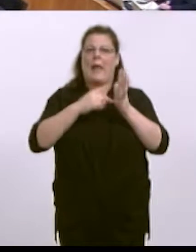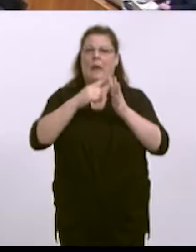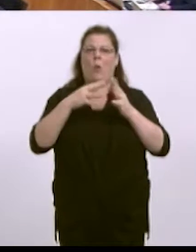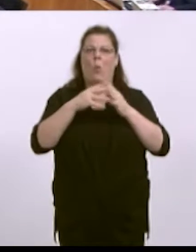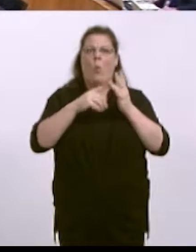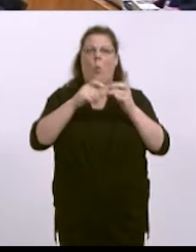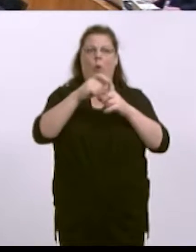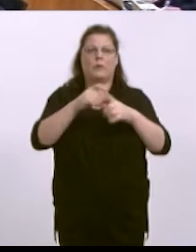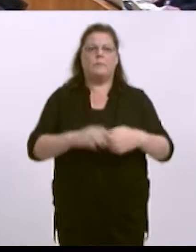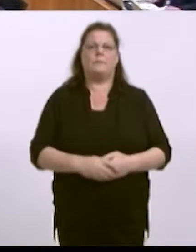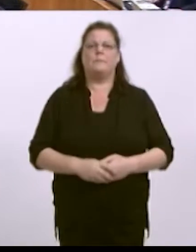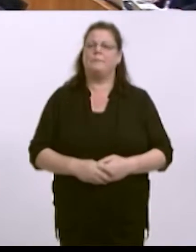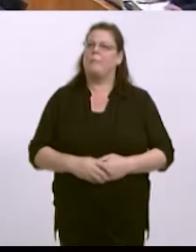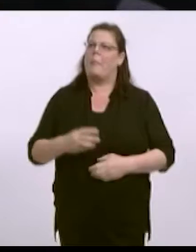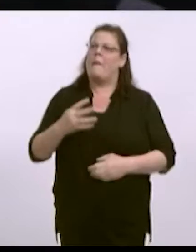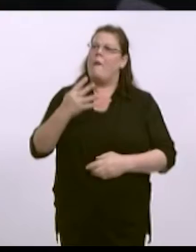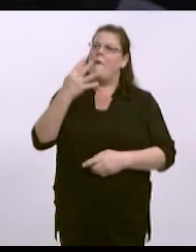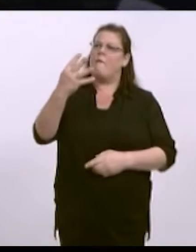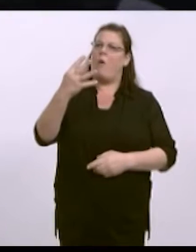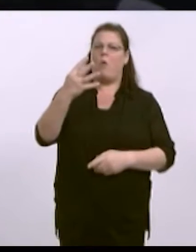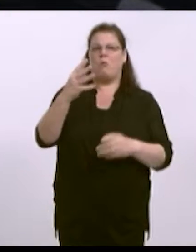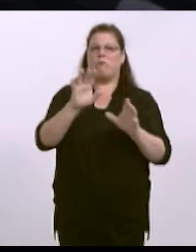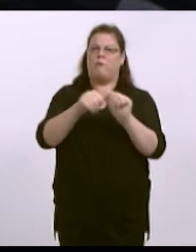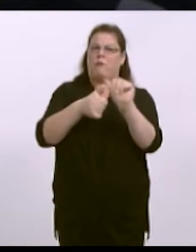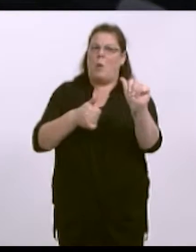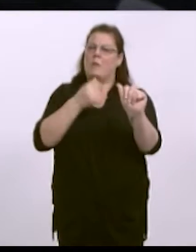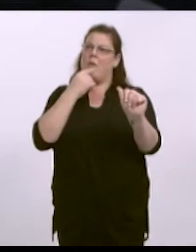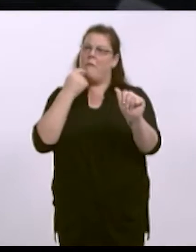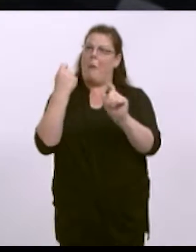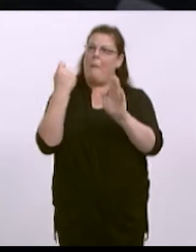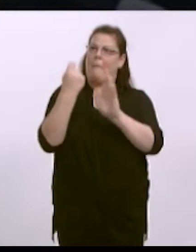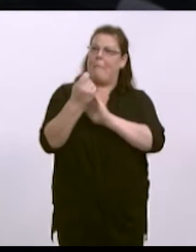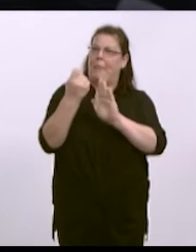have expressed an interest in running the Wales and the borders franchise and the associated